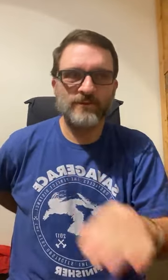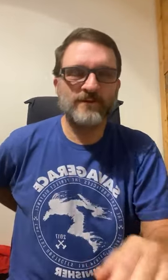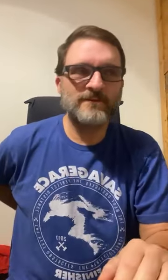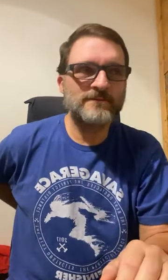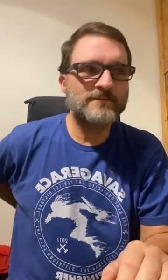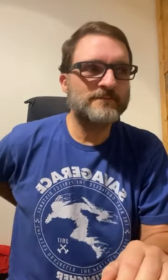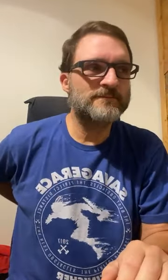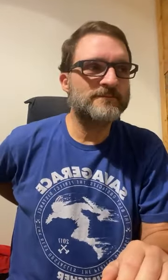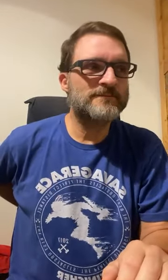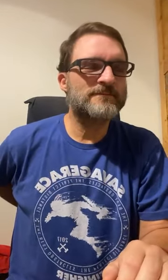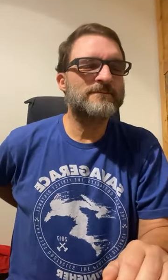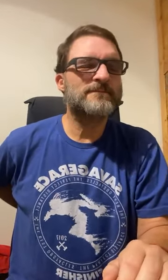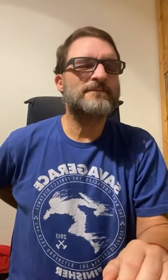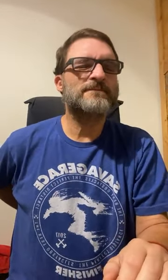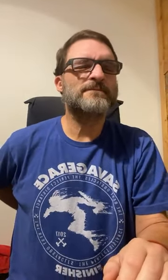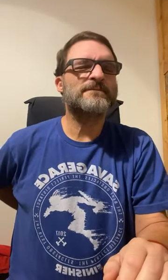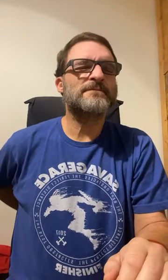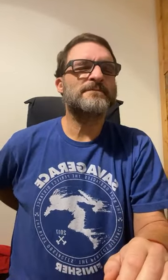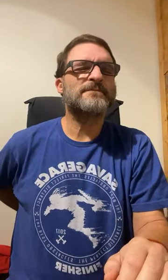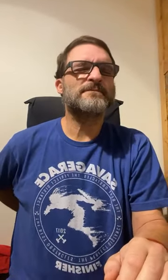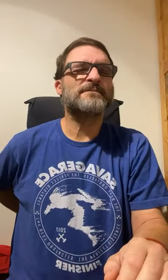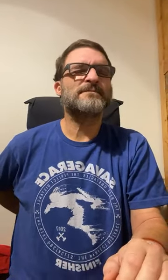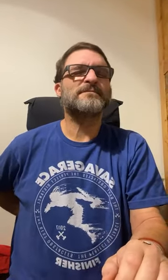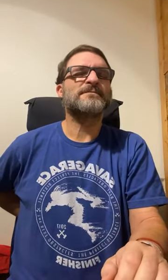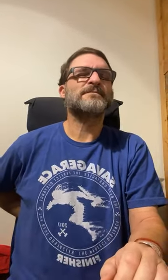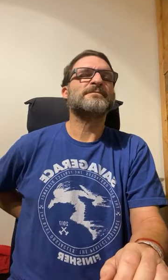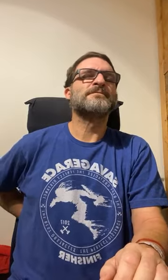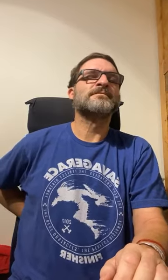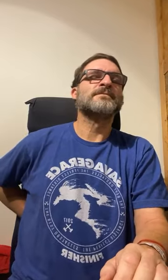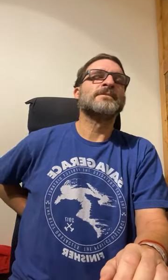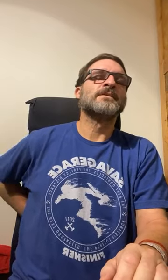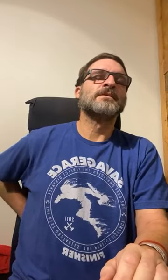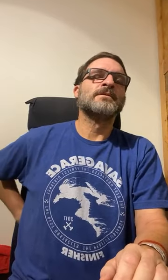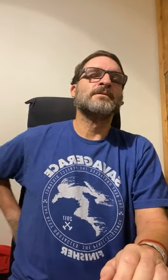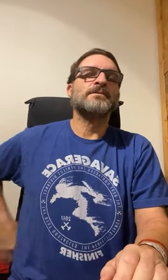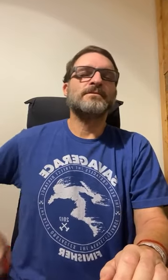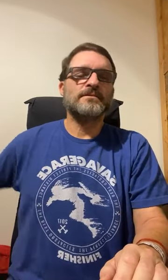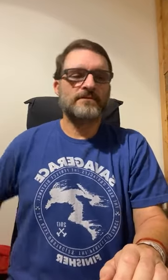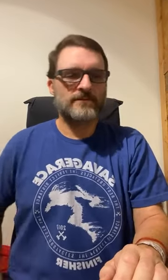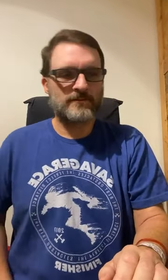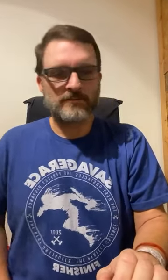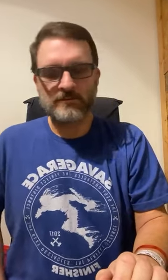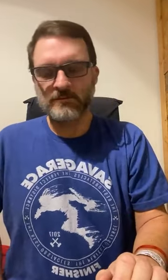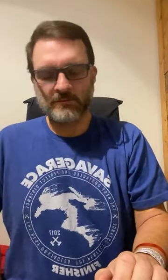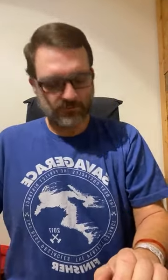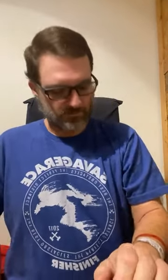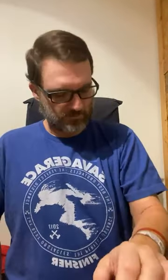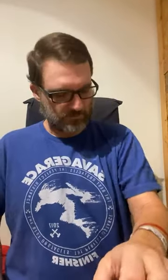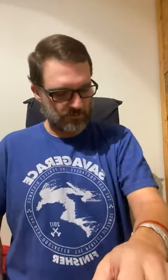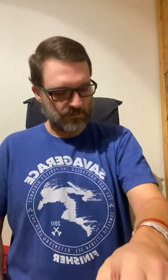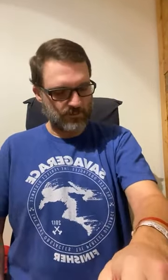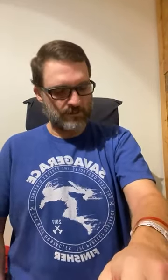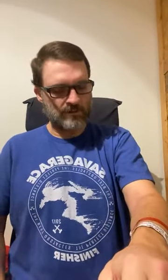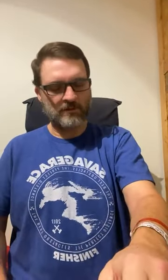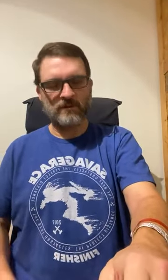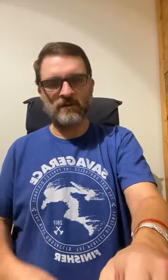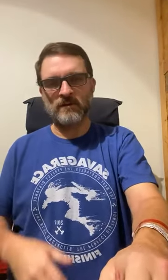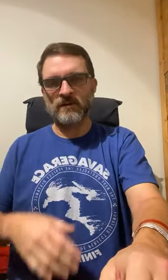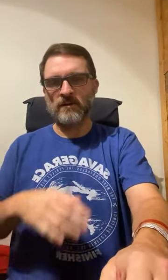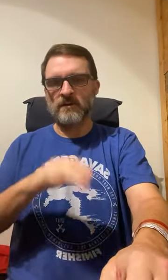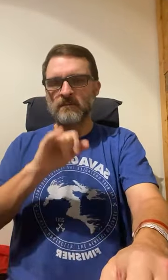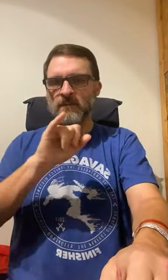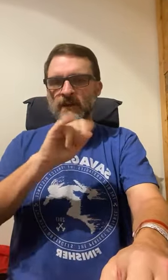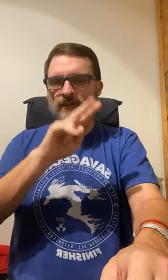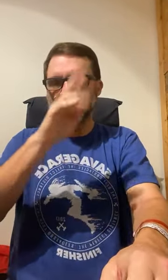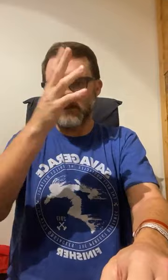Bad choice..